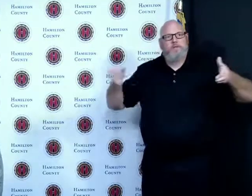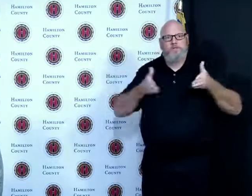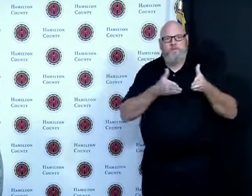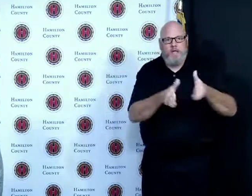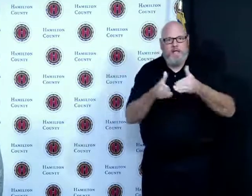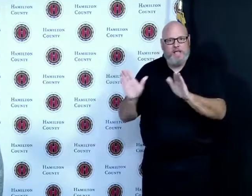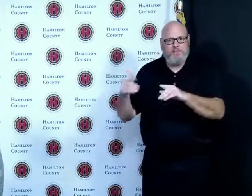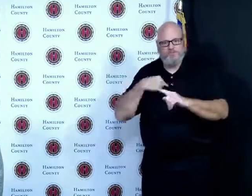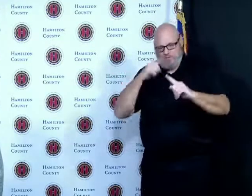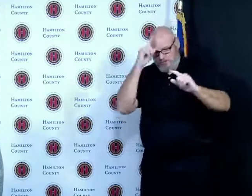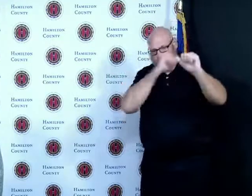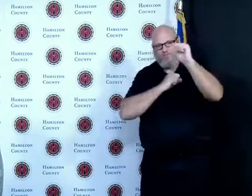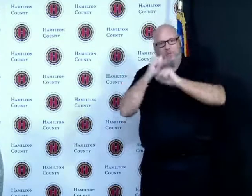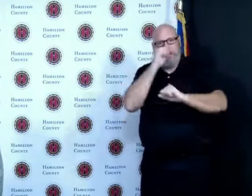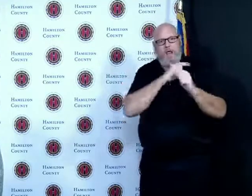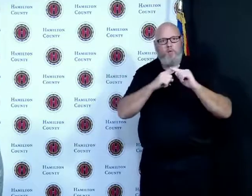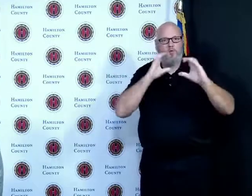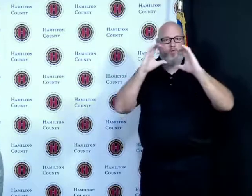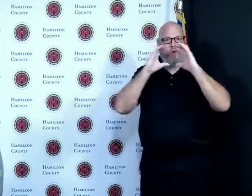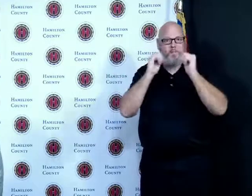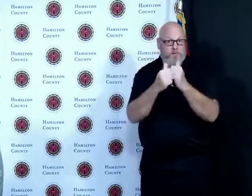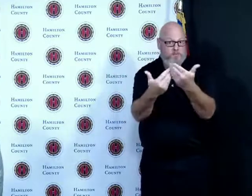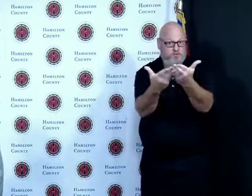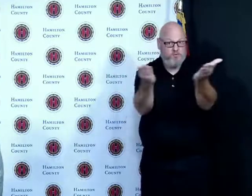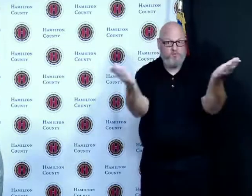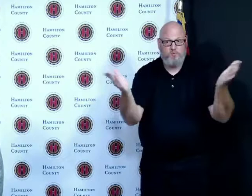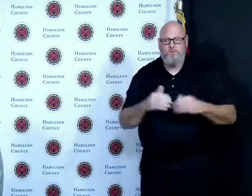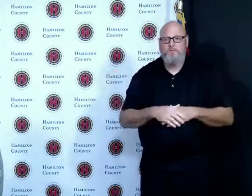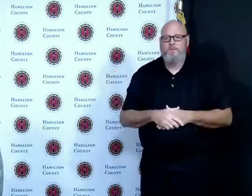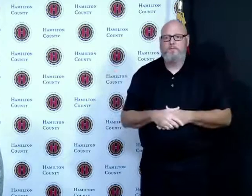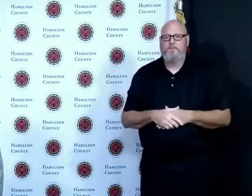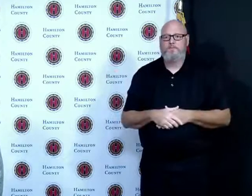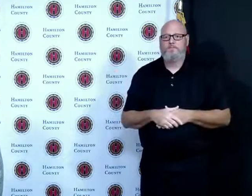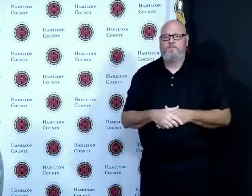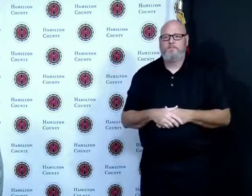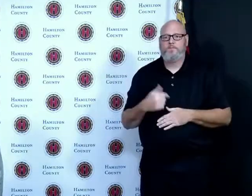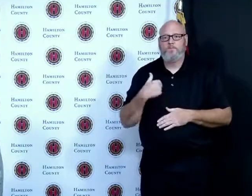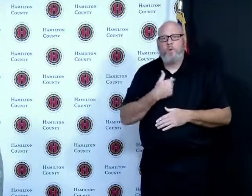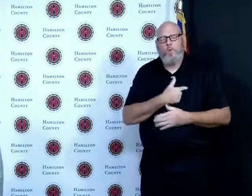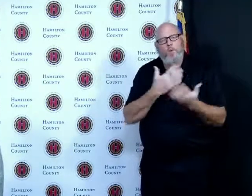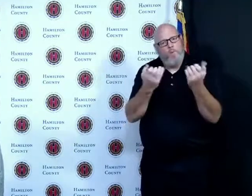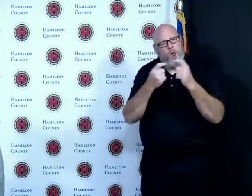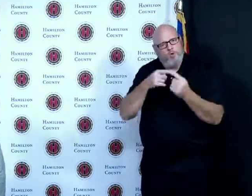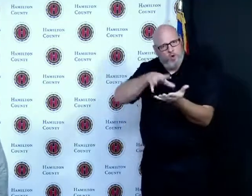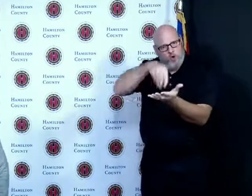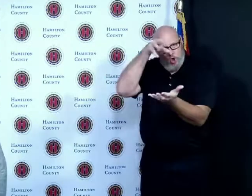sure that we are learning from the community how they want to receive information you know what's